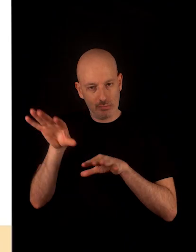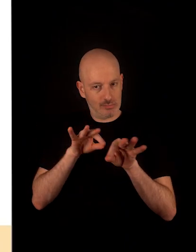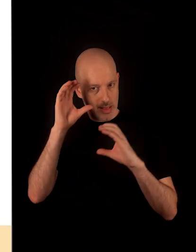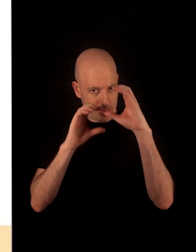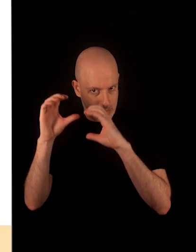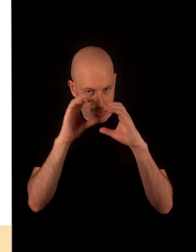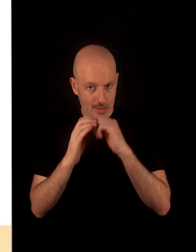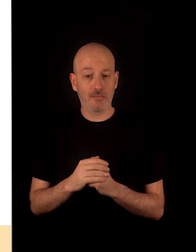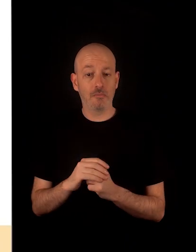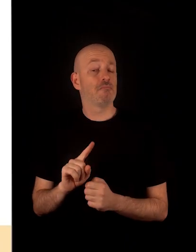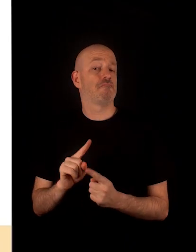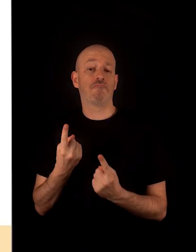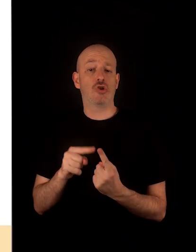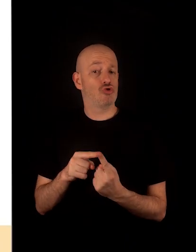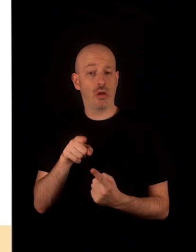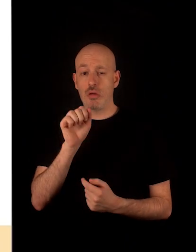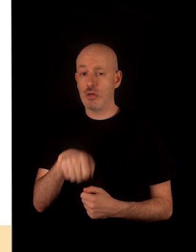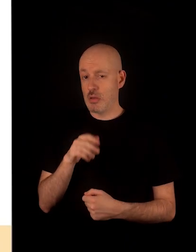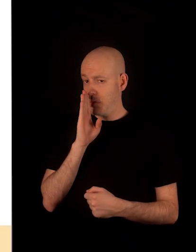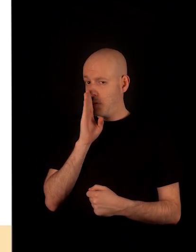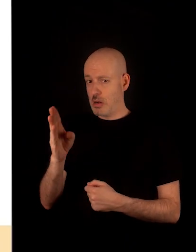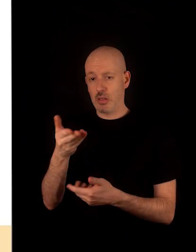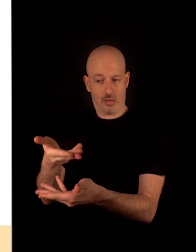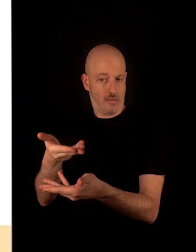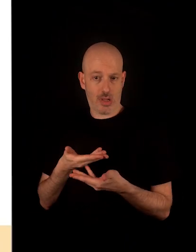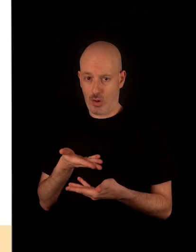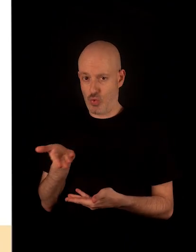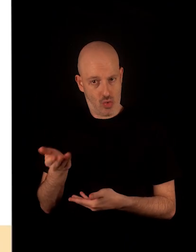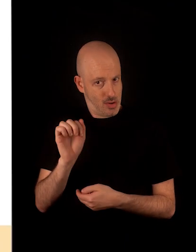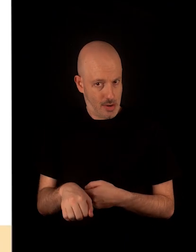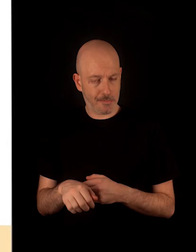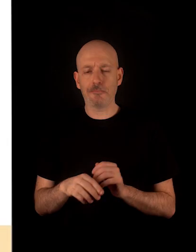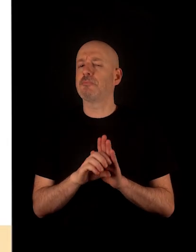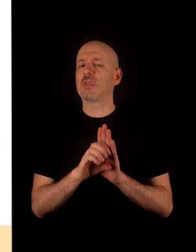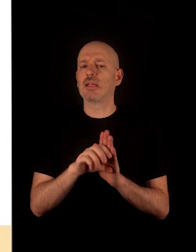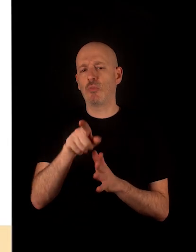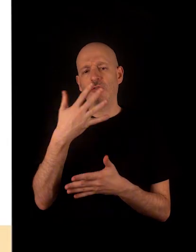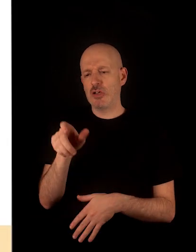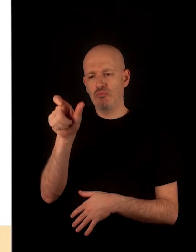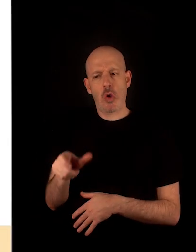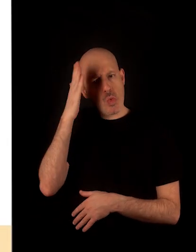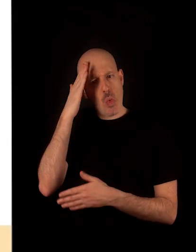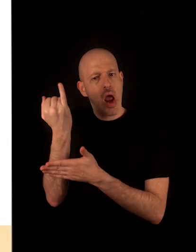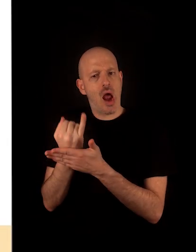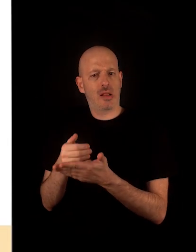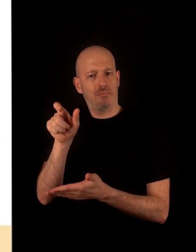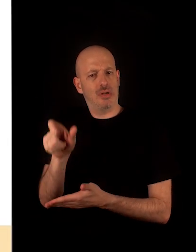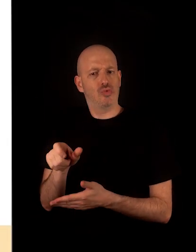if a residency can be fragmented in different periods, if one artist can come and then another one will join after two months.